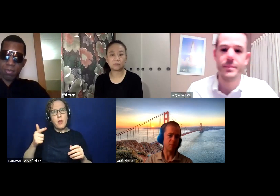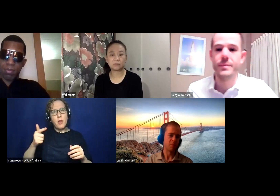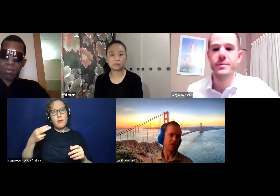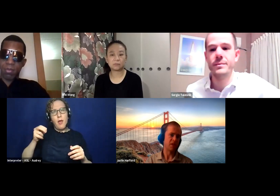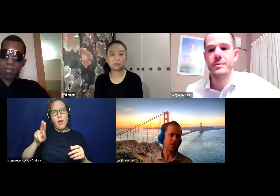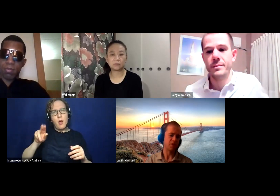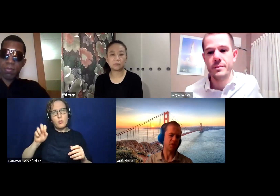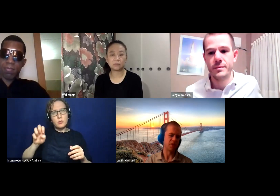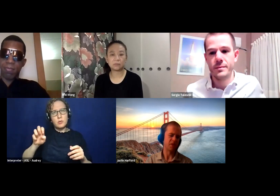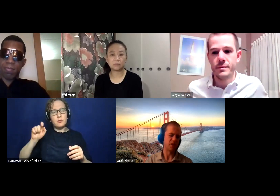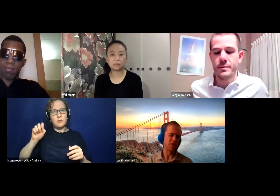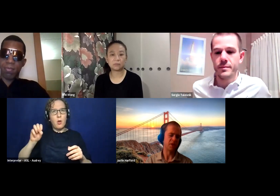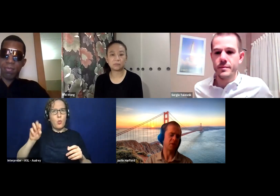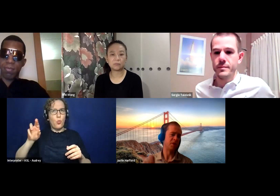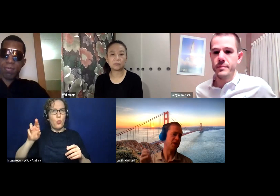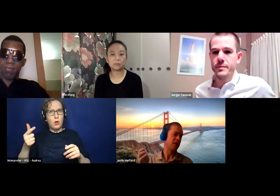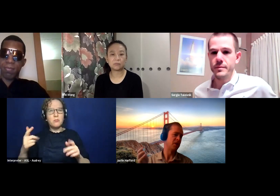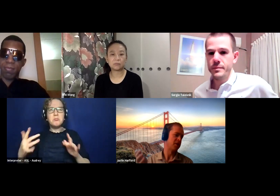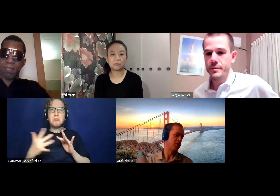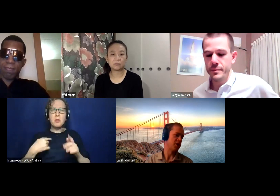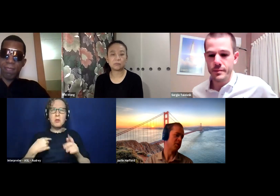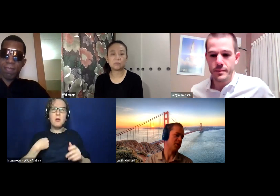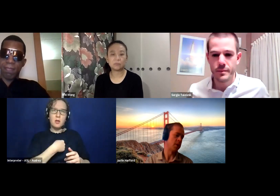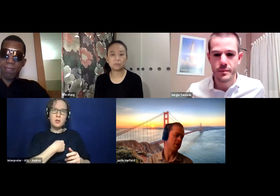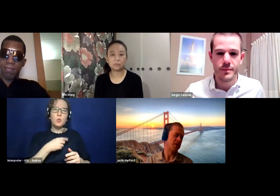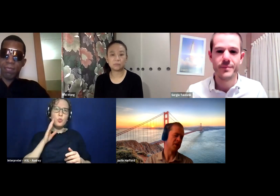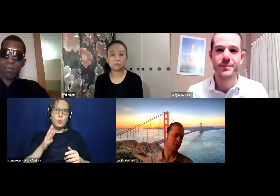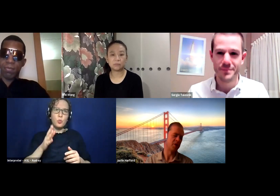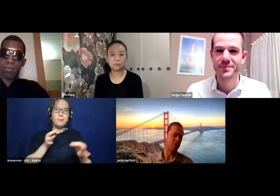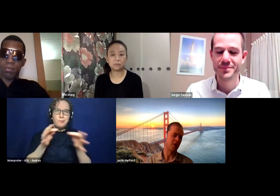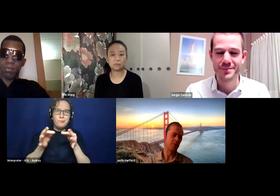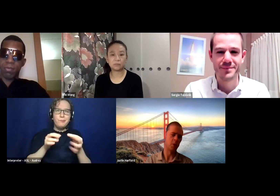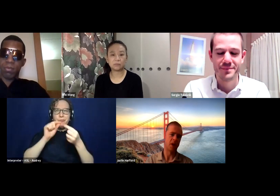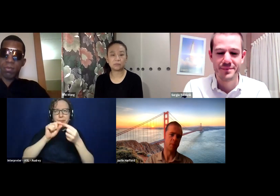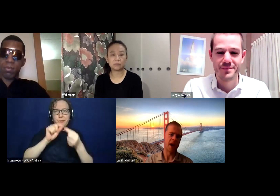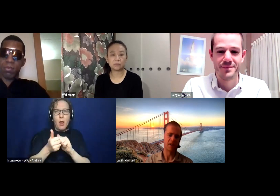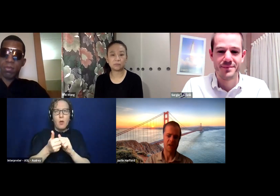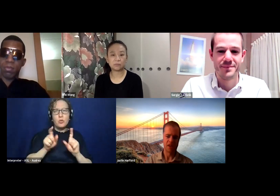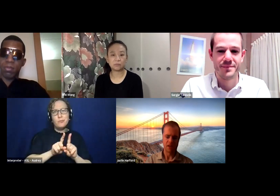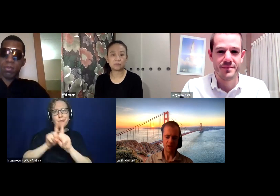and also I encourage you to take a look at the webinar that Sergio joined us for a while back